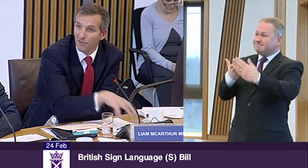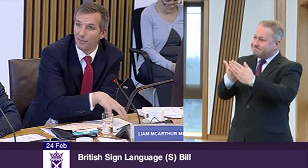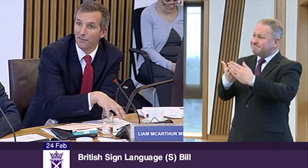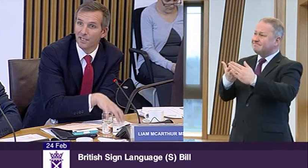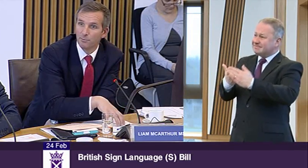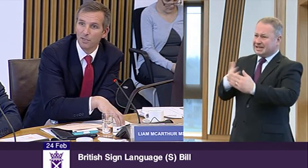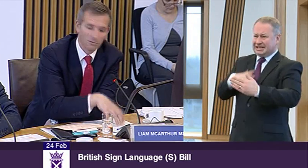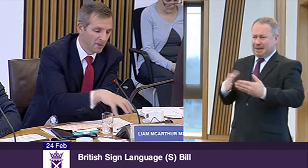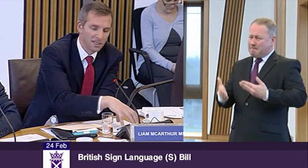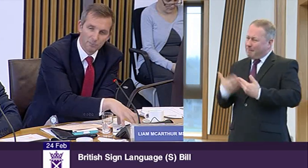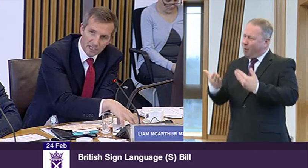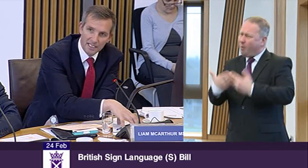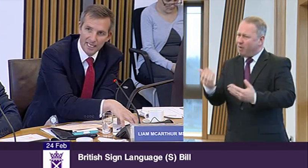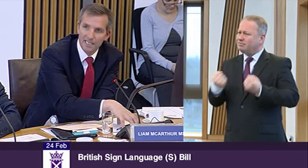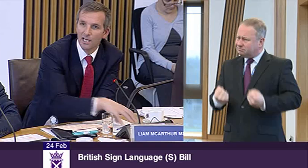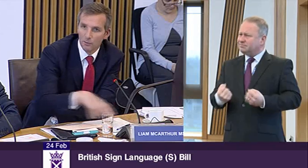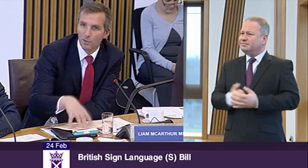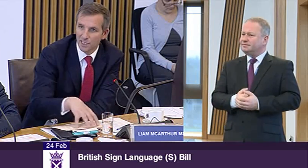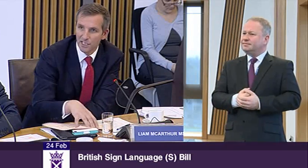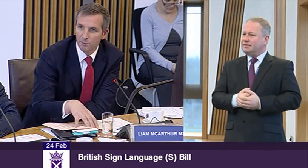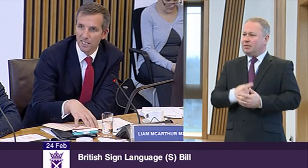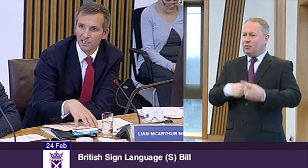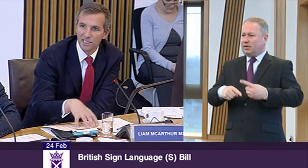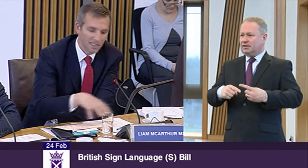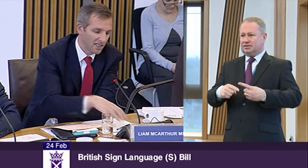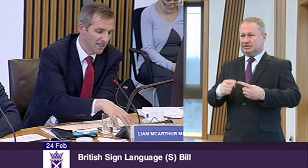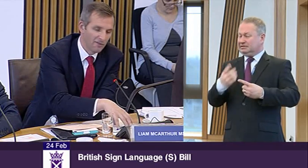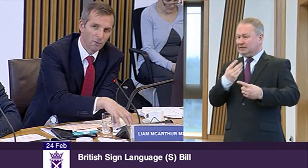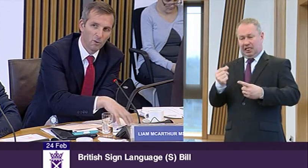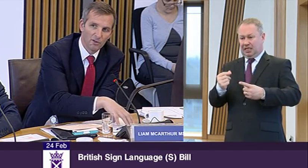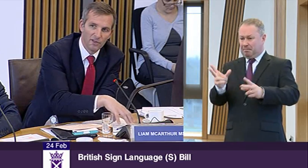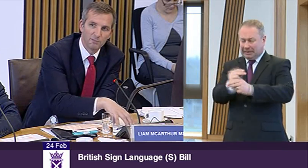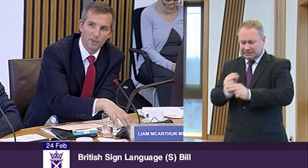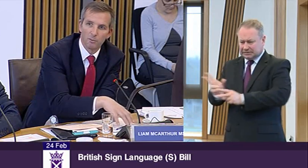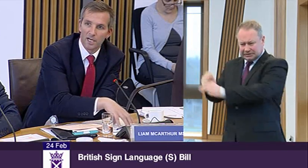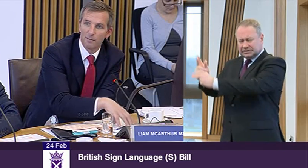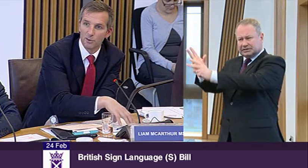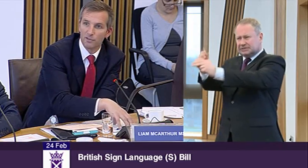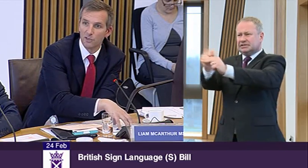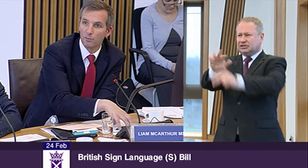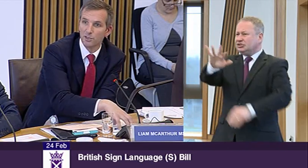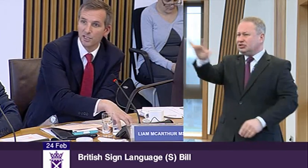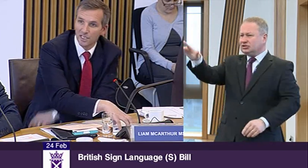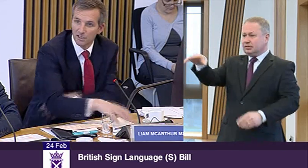than those that are proposed in the bill. The deaf community is saying that the bill